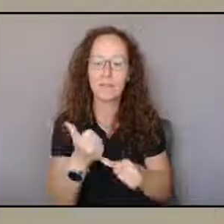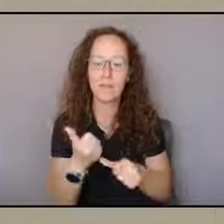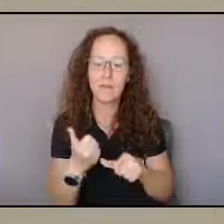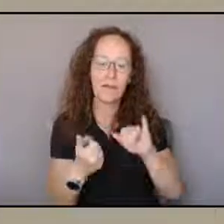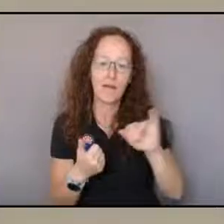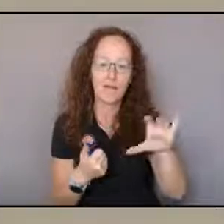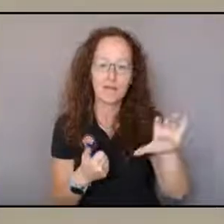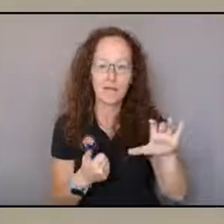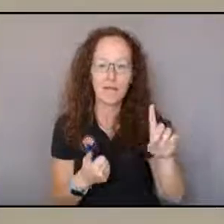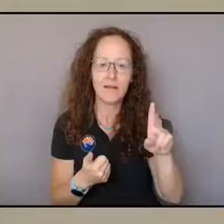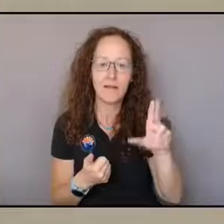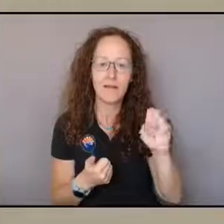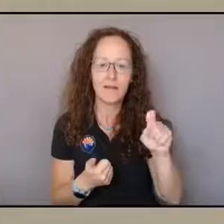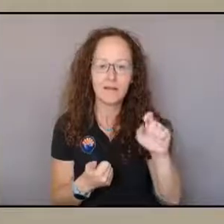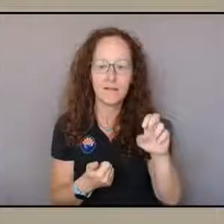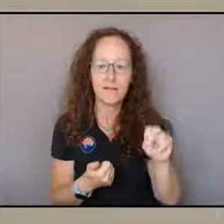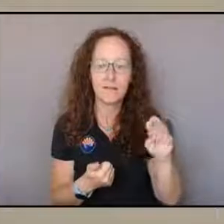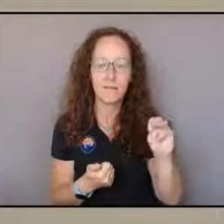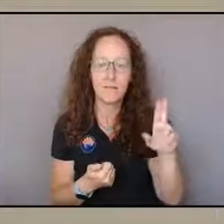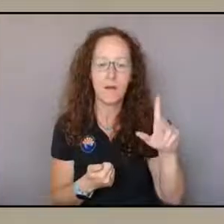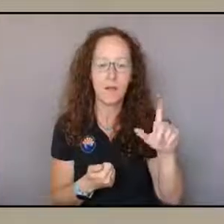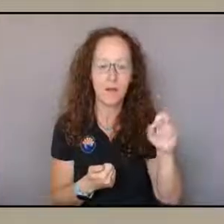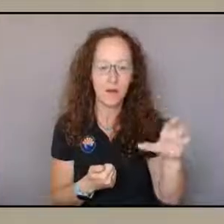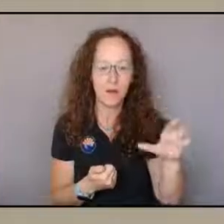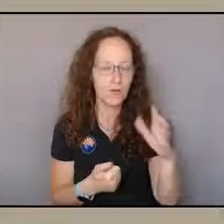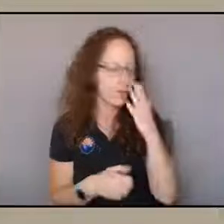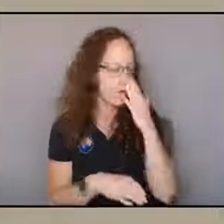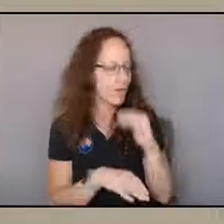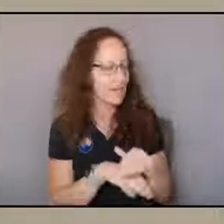MANAGER, DUSTAN MUELLER. HI, GOOD EVENING.